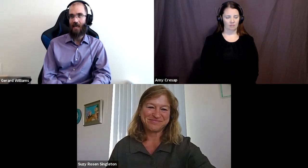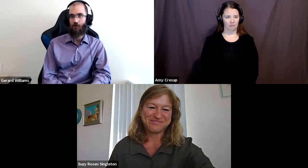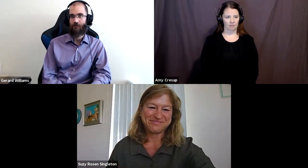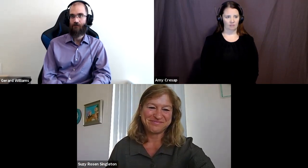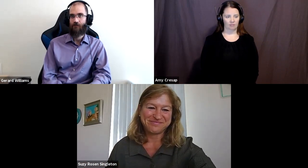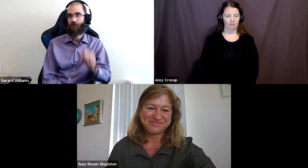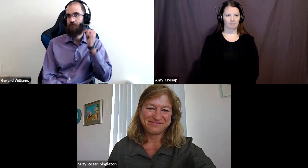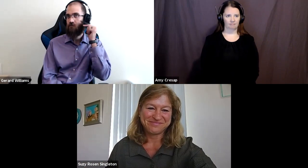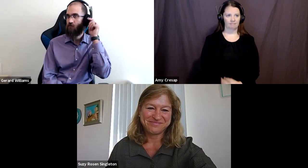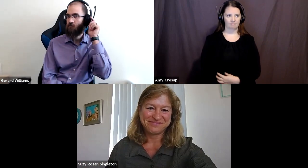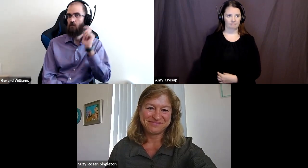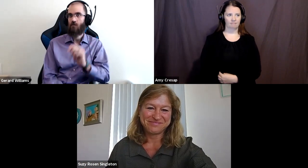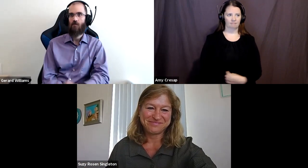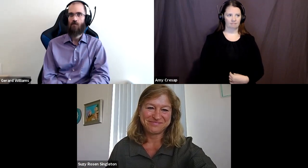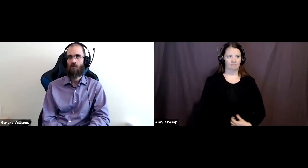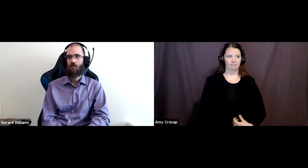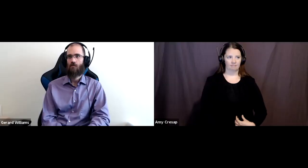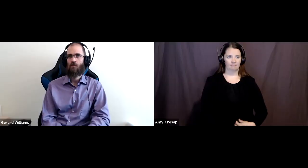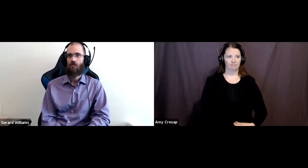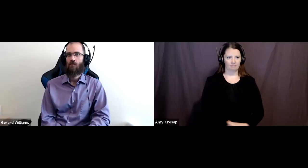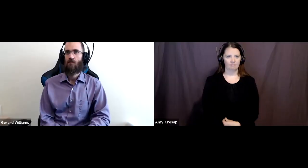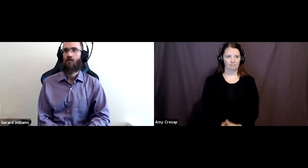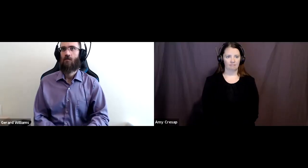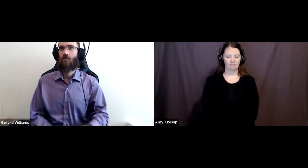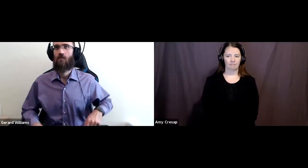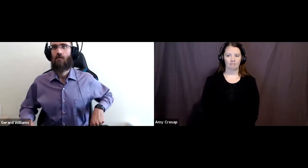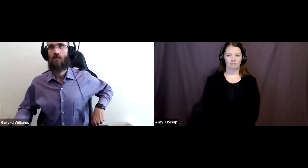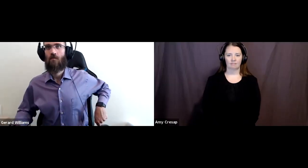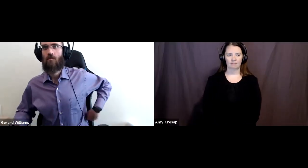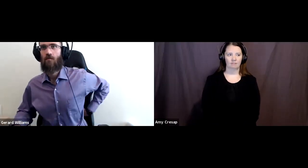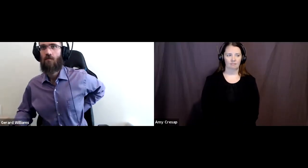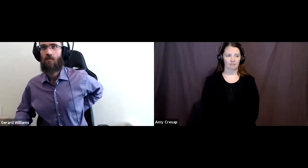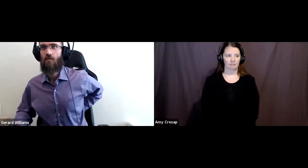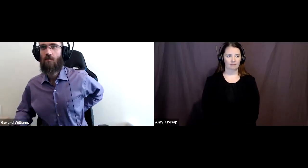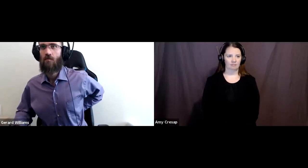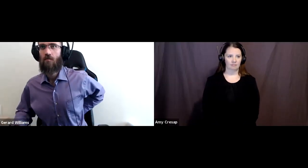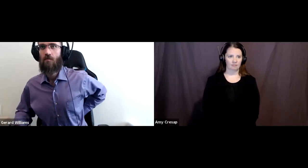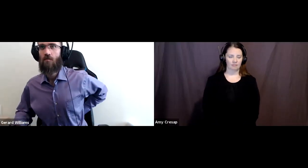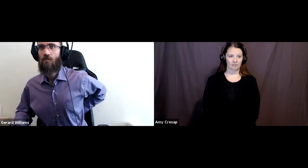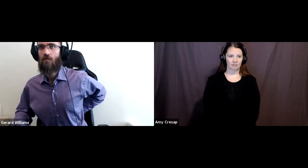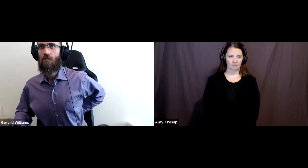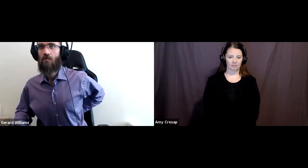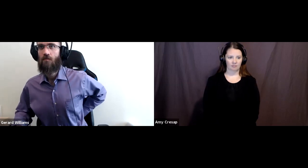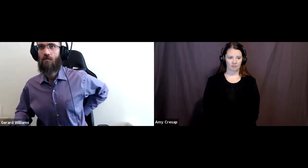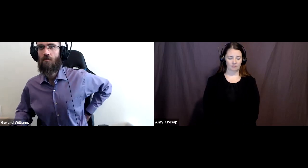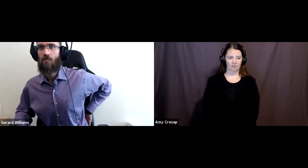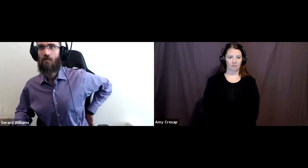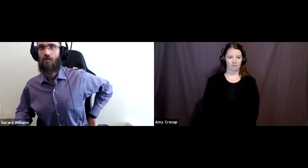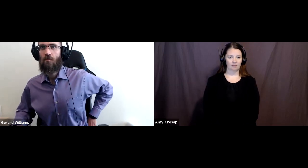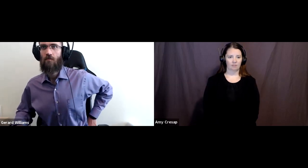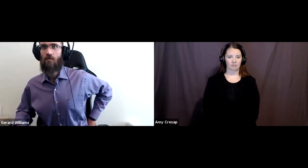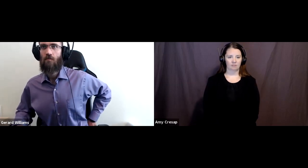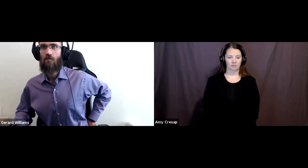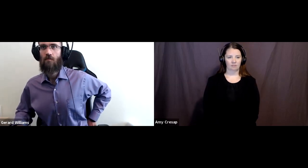thank you. Eliot?